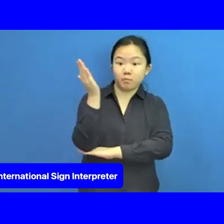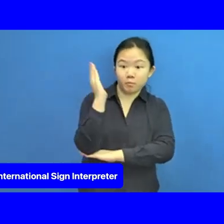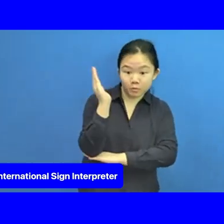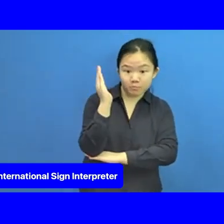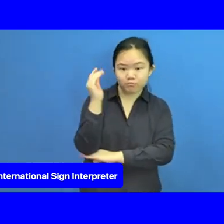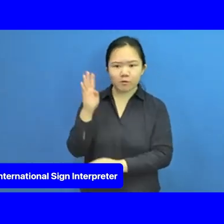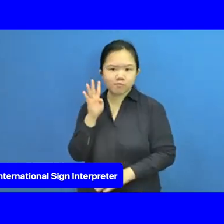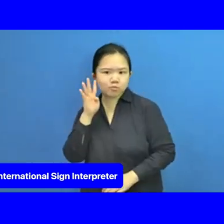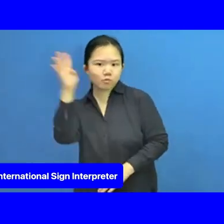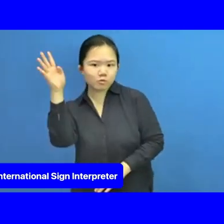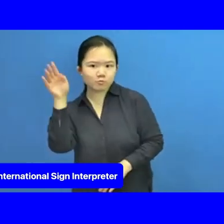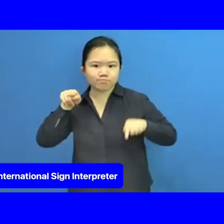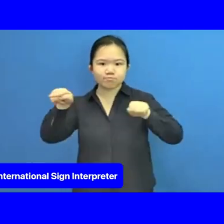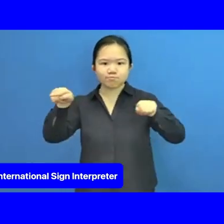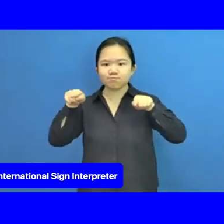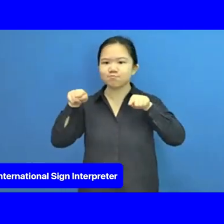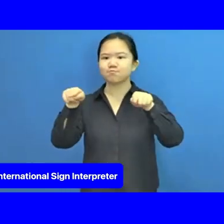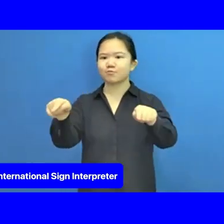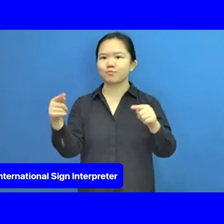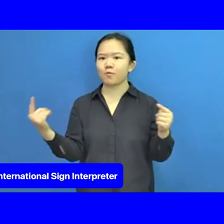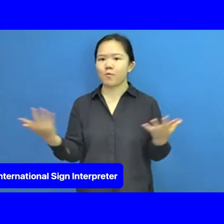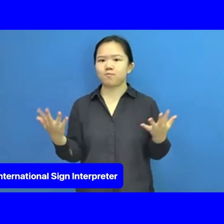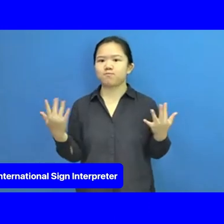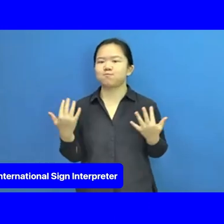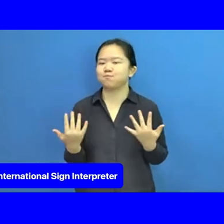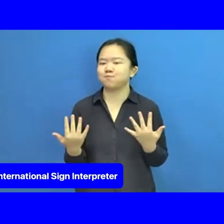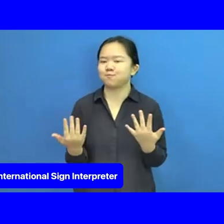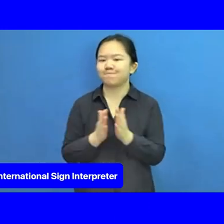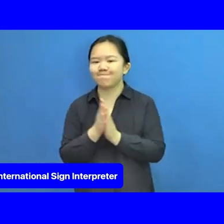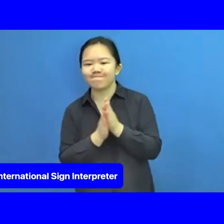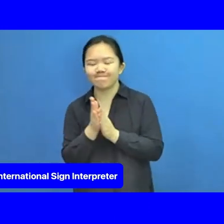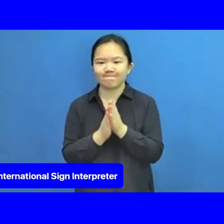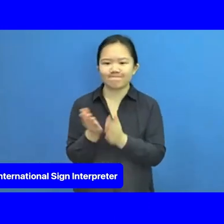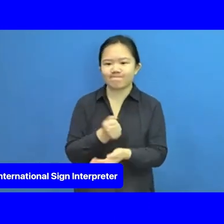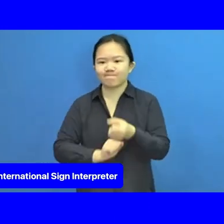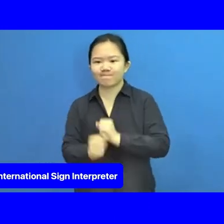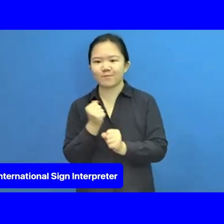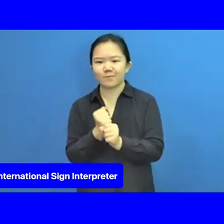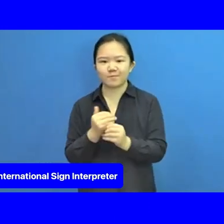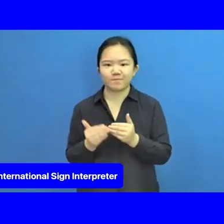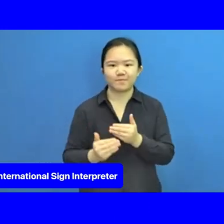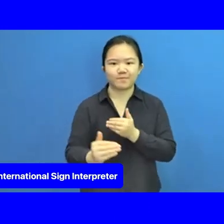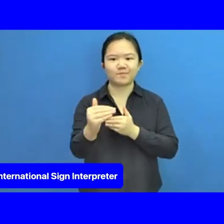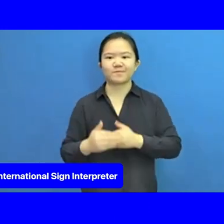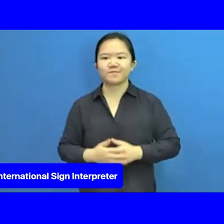it's the real expression of culture diversity which is valued so highly in Europe.